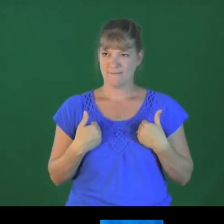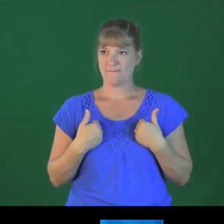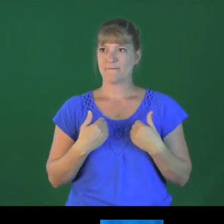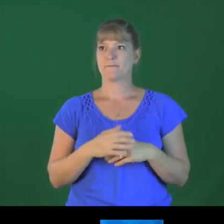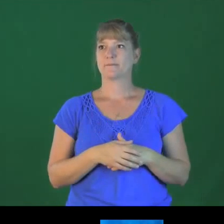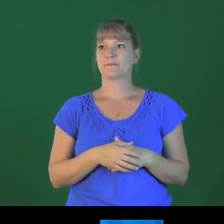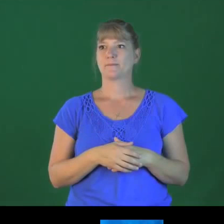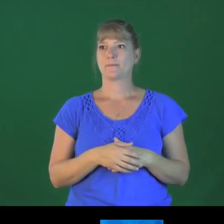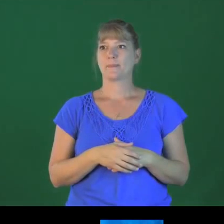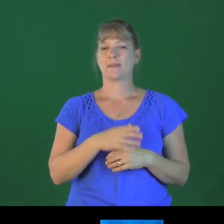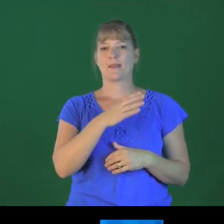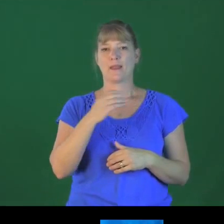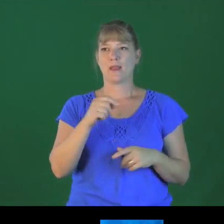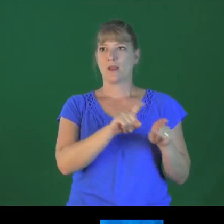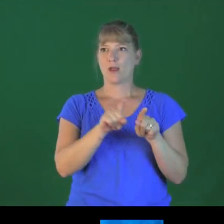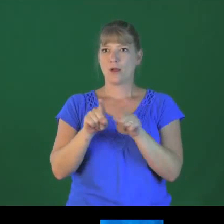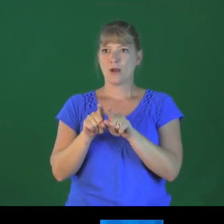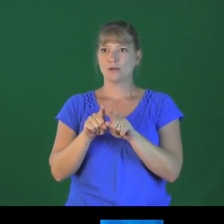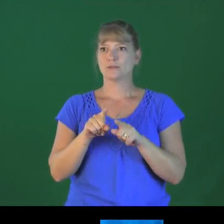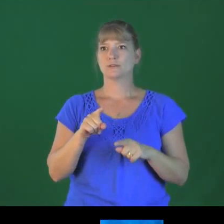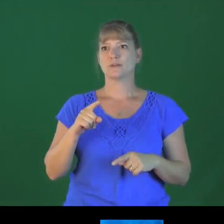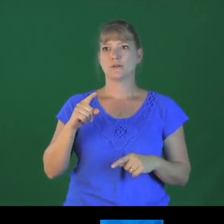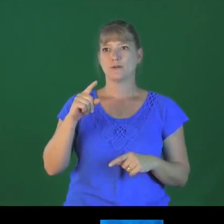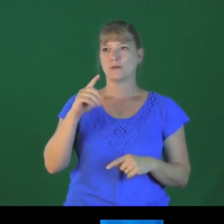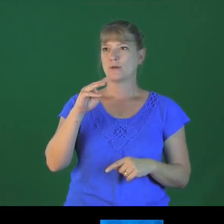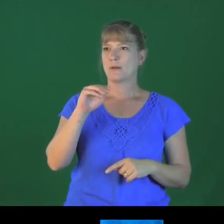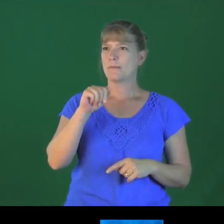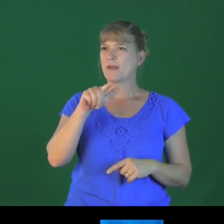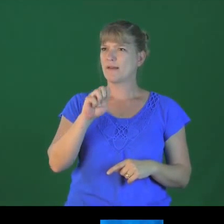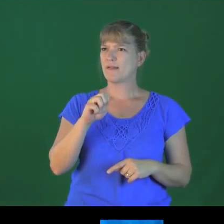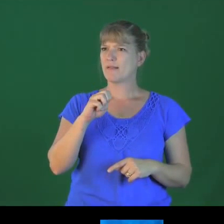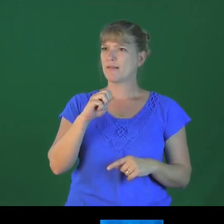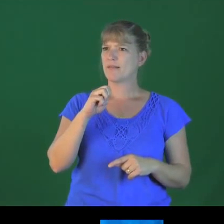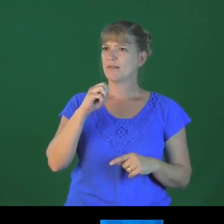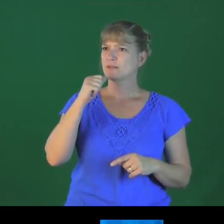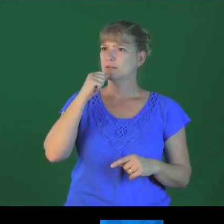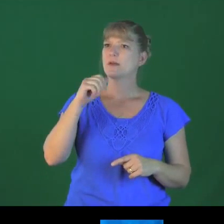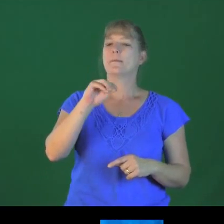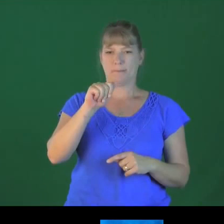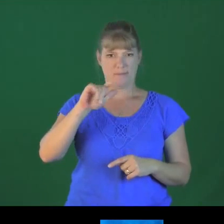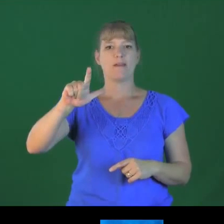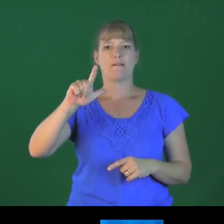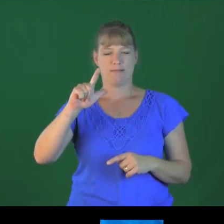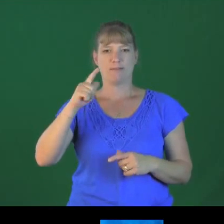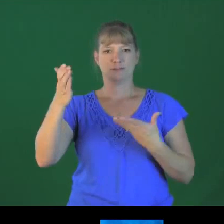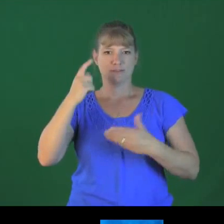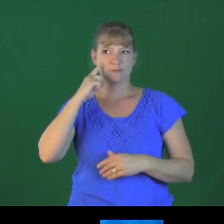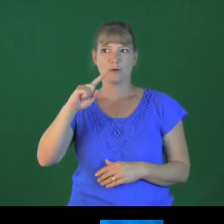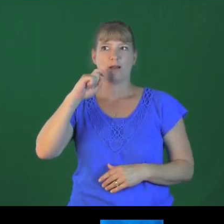They also have mail service for iPhone and Android.